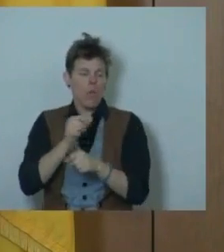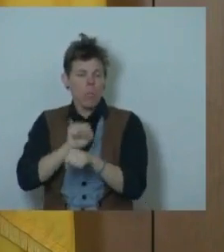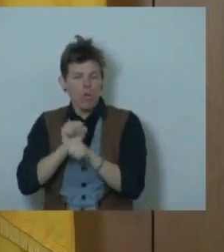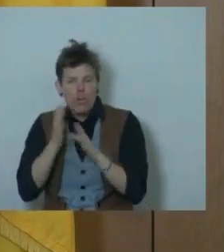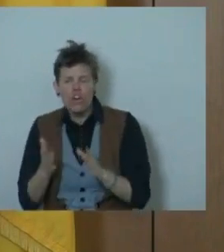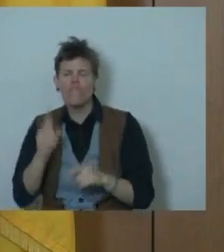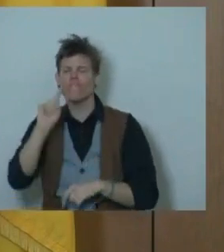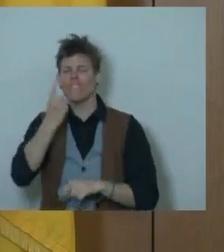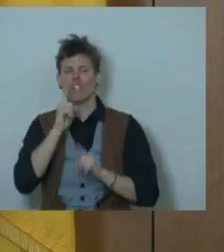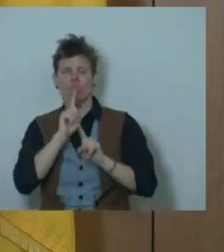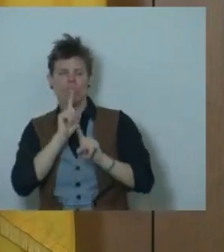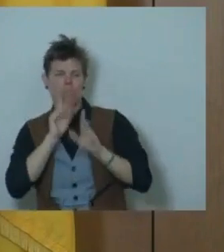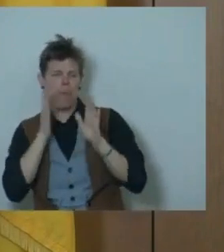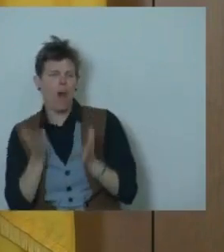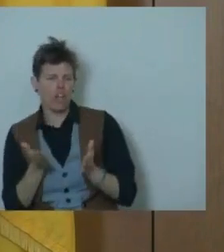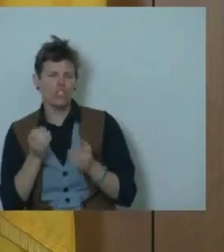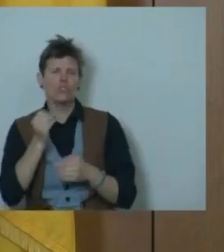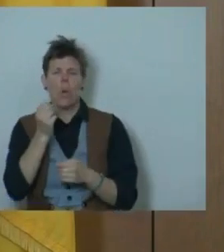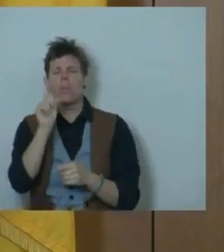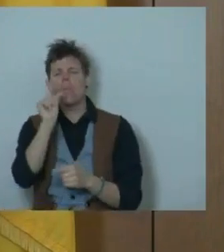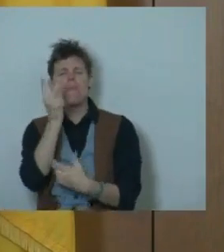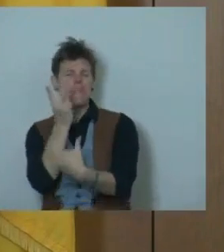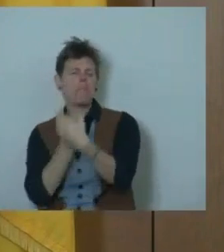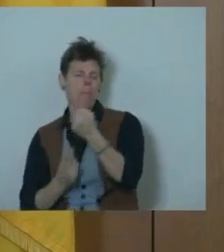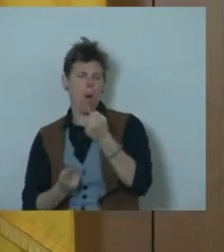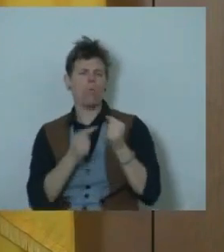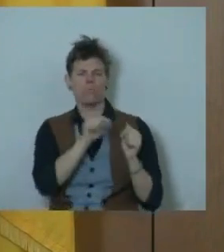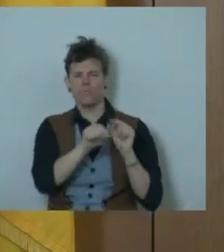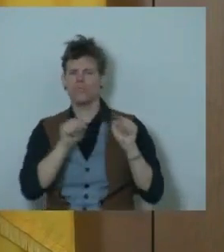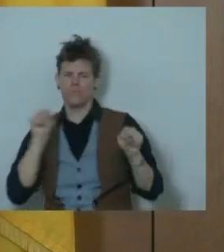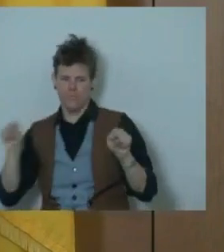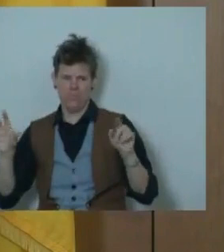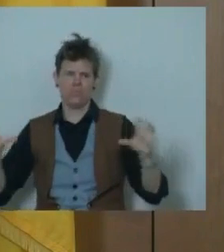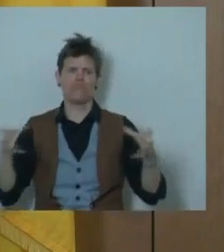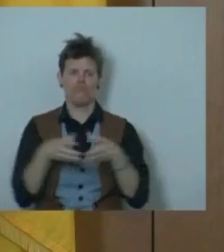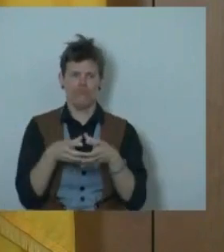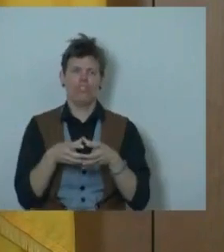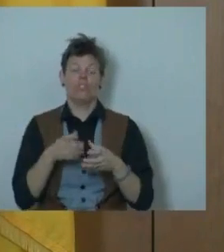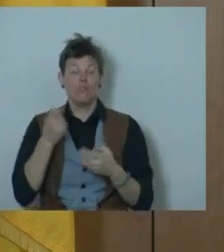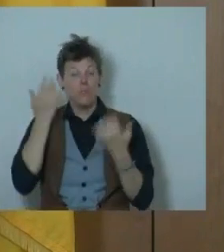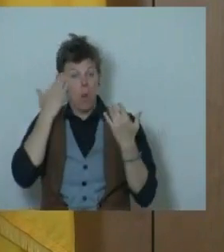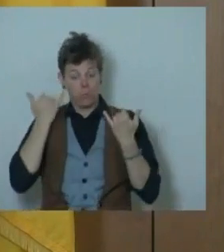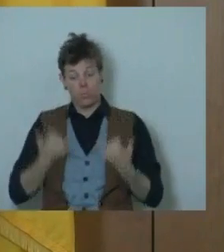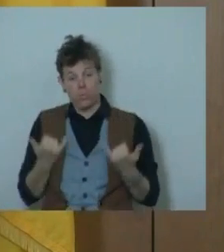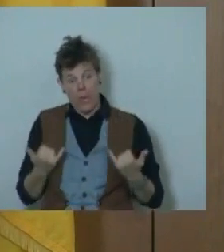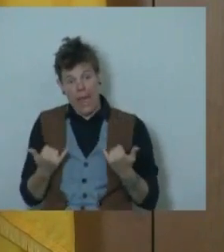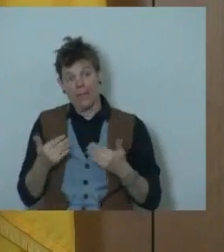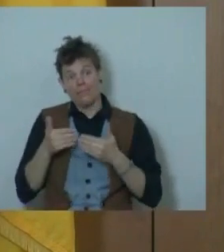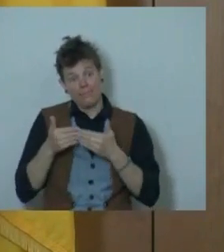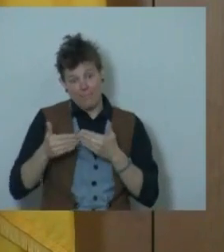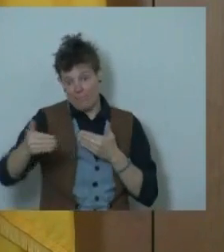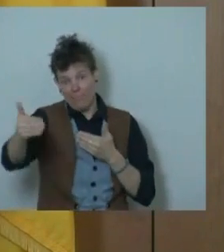US TO PROTECT NEW MEXICANS AND PROTECT HEALTH CARE WORKERS AND FIRST RESPONDERS. IT IS A BIT OF BOTH.